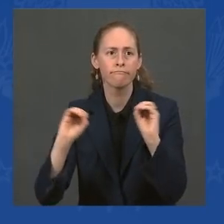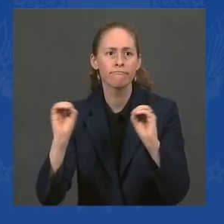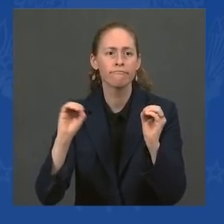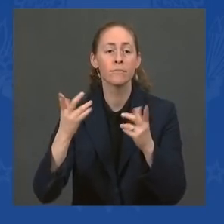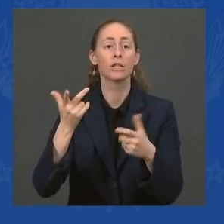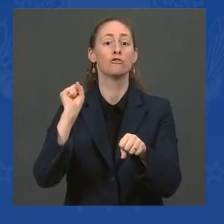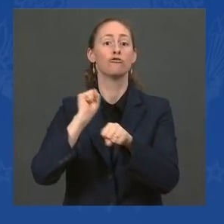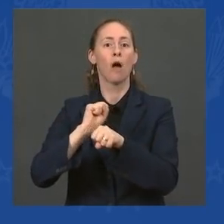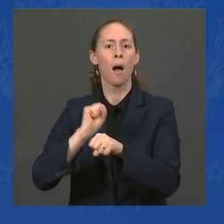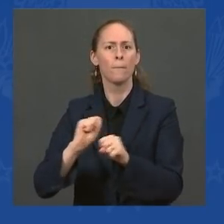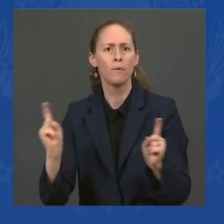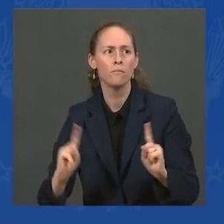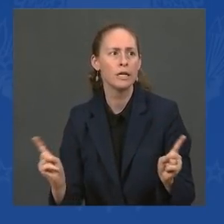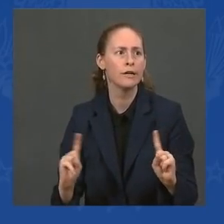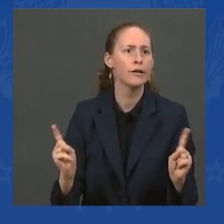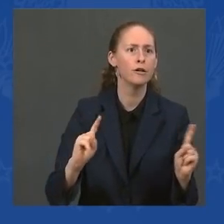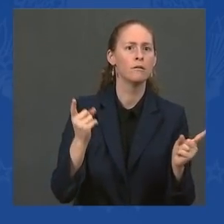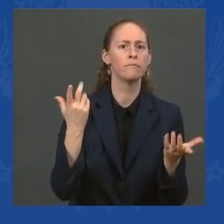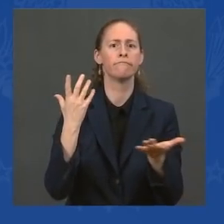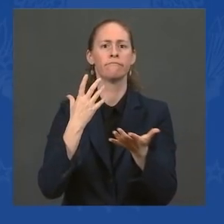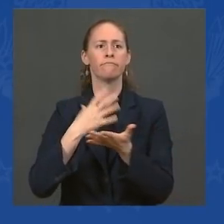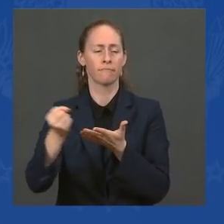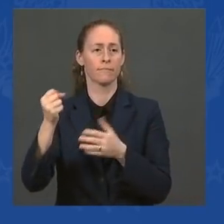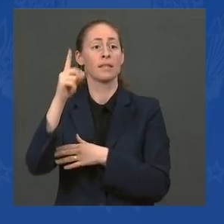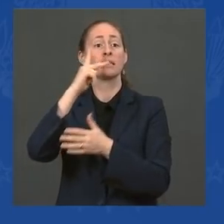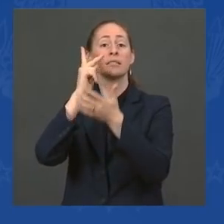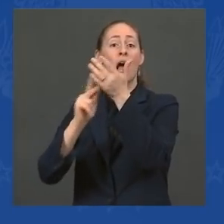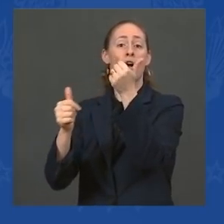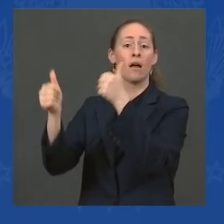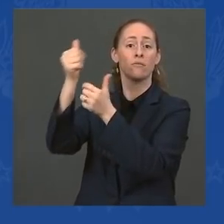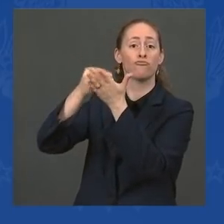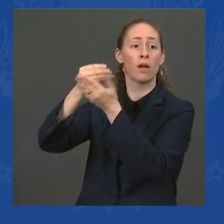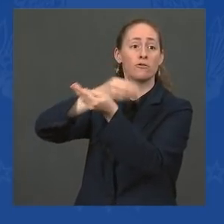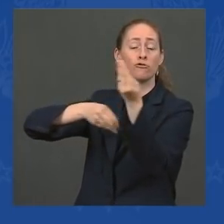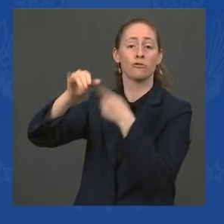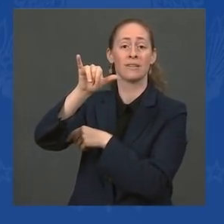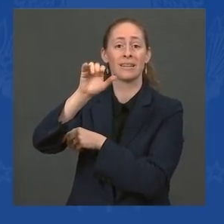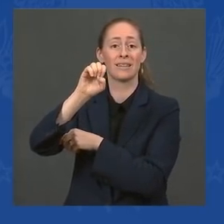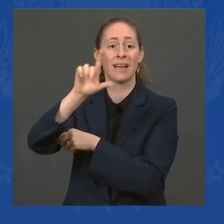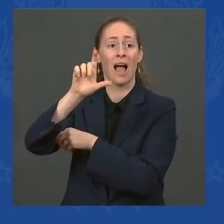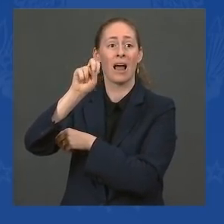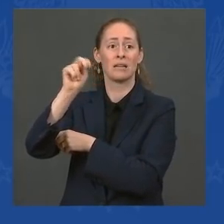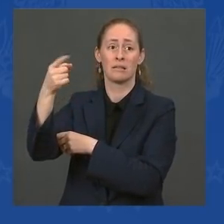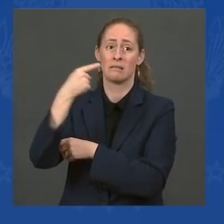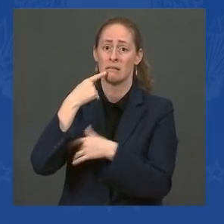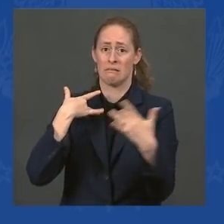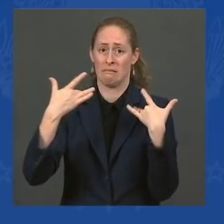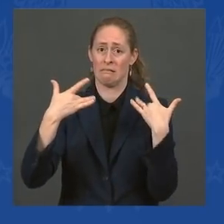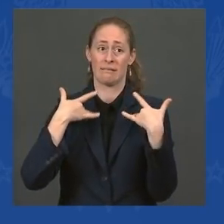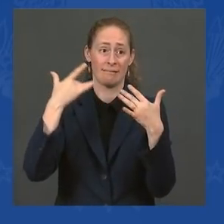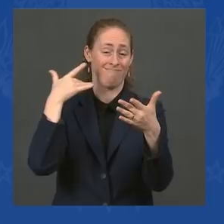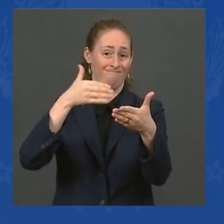which Secretary Yellen said could happen at any day after October the 18th -- that's when we run out of money --